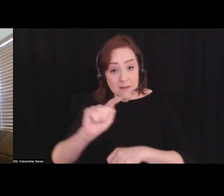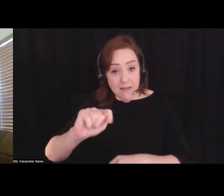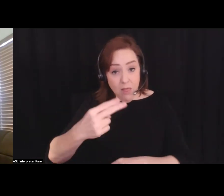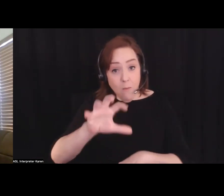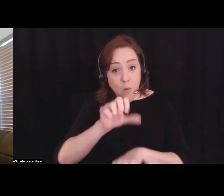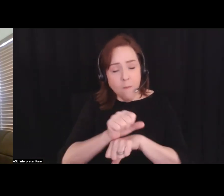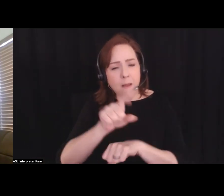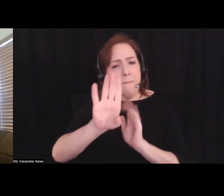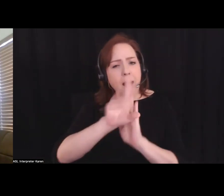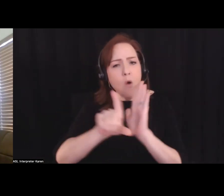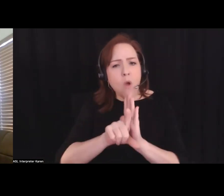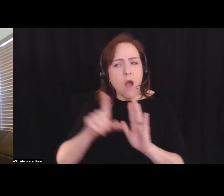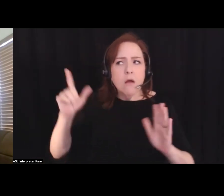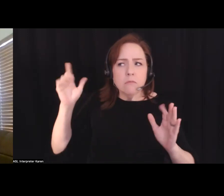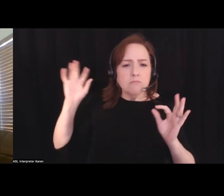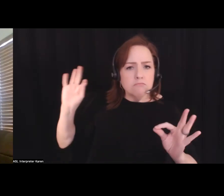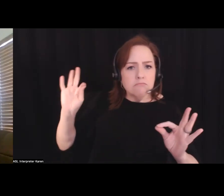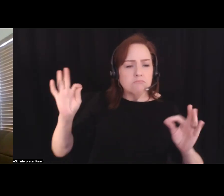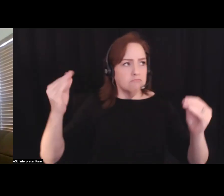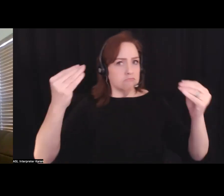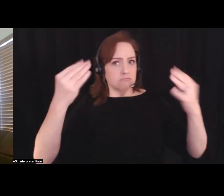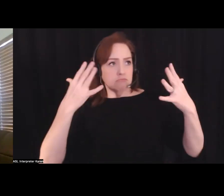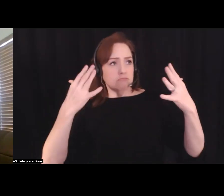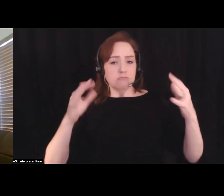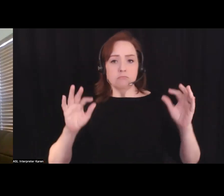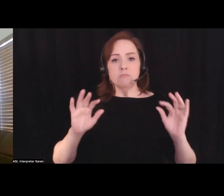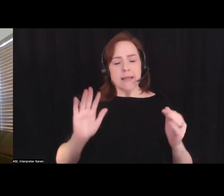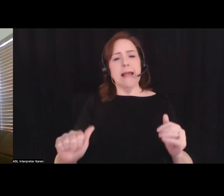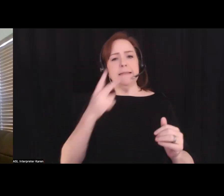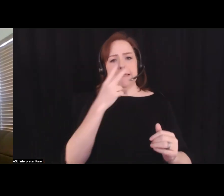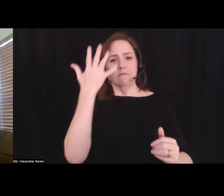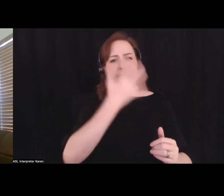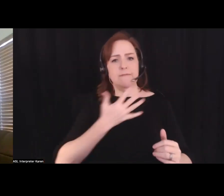that it's not too strong and that you're easily visible that your face is visible when you meet